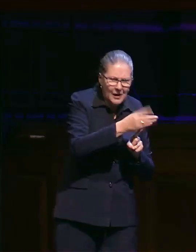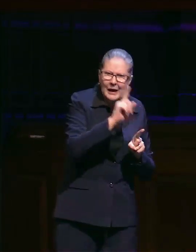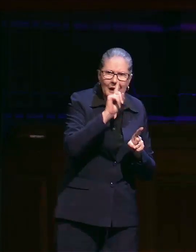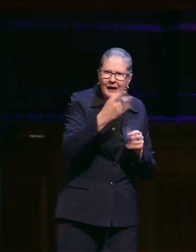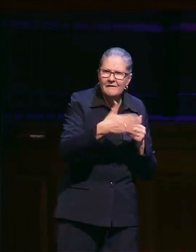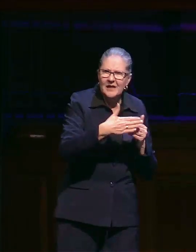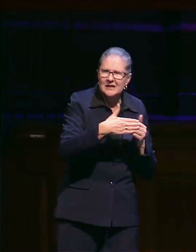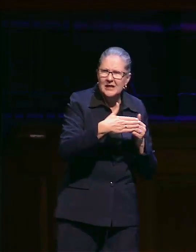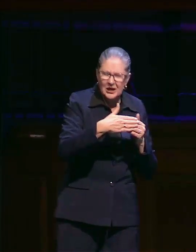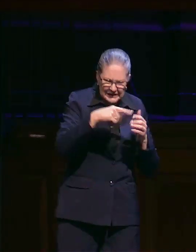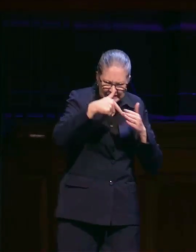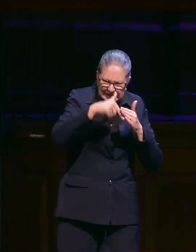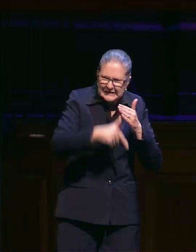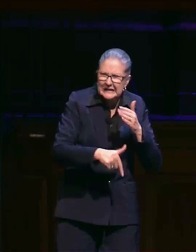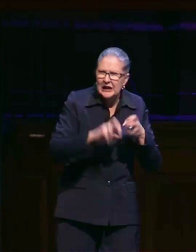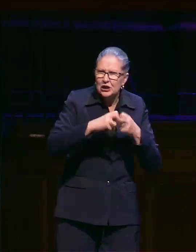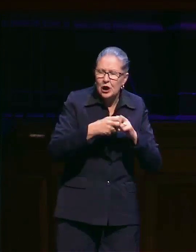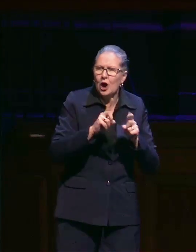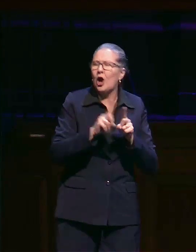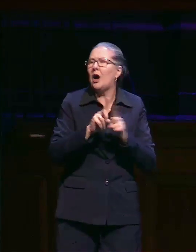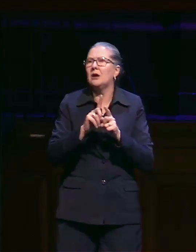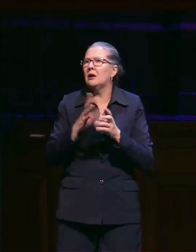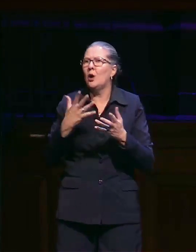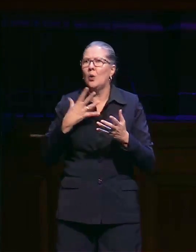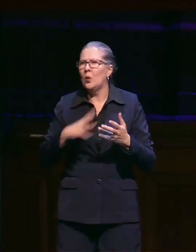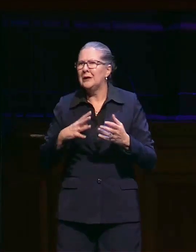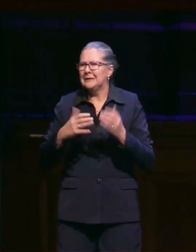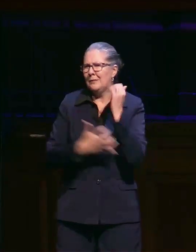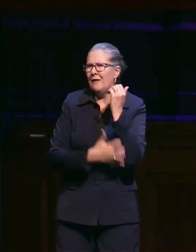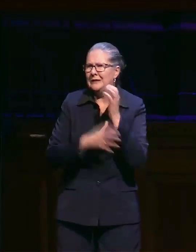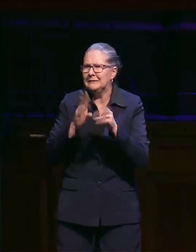issues like breaking the cycle of poverty and domestic violence or